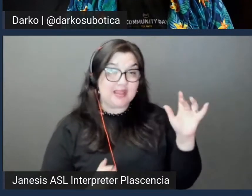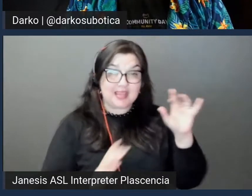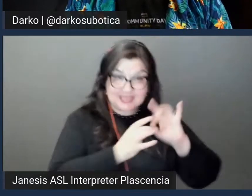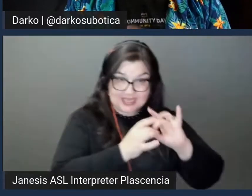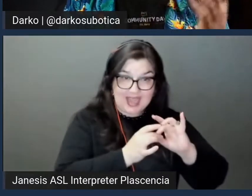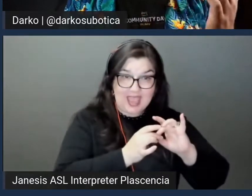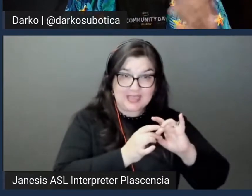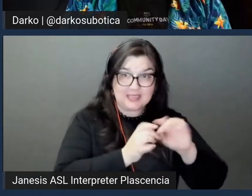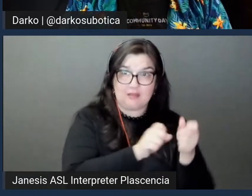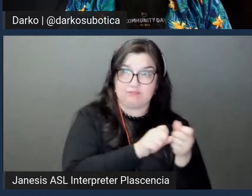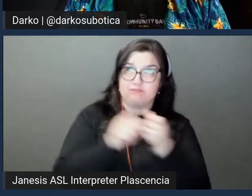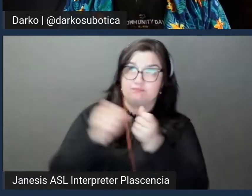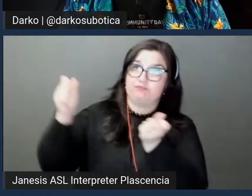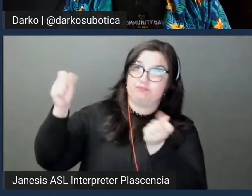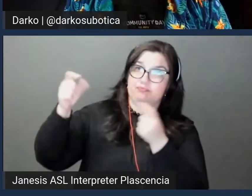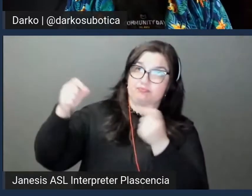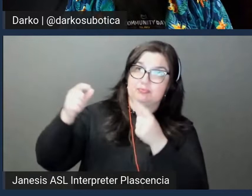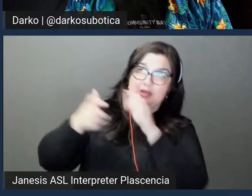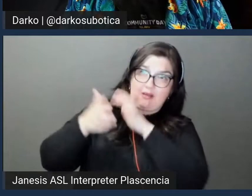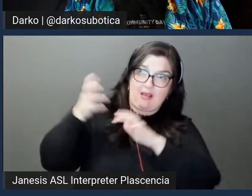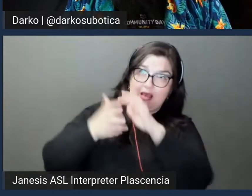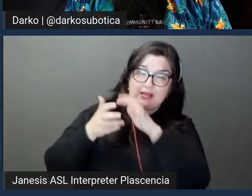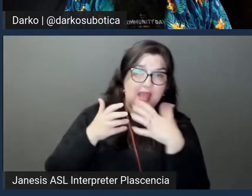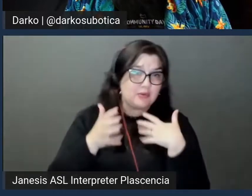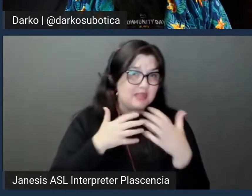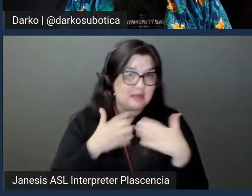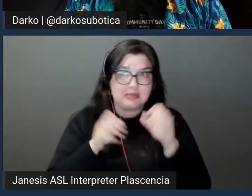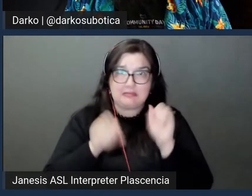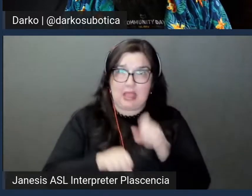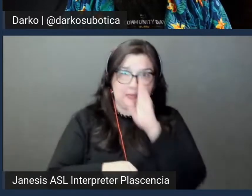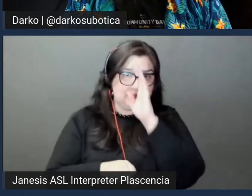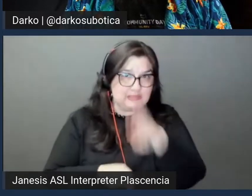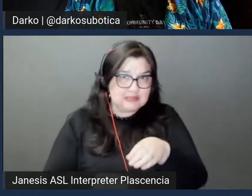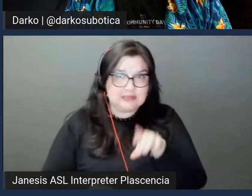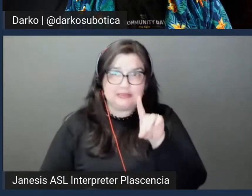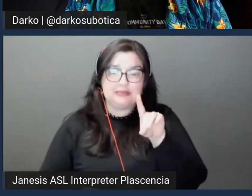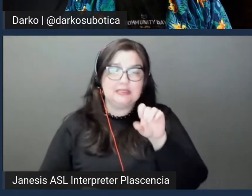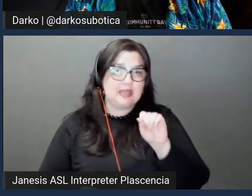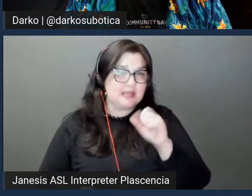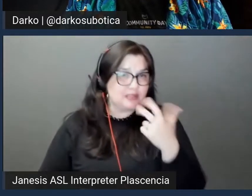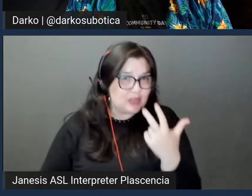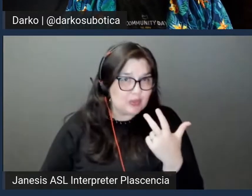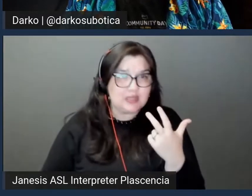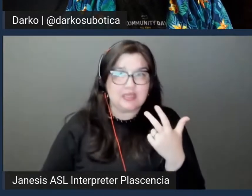Now, it could be over a dedicated, you know, DS3 or T1 connection, or some customers have only